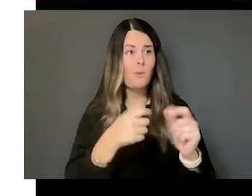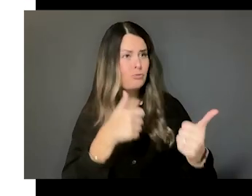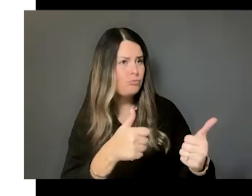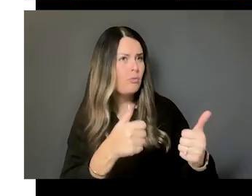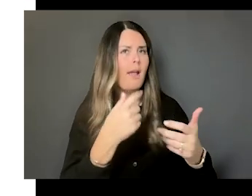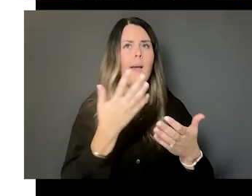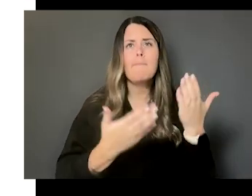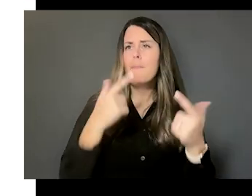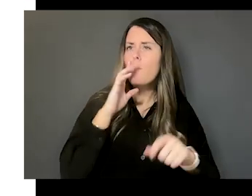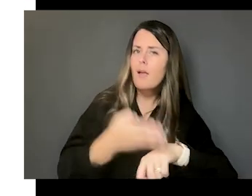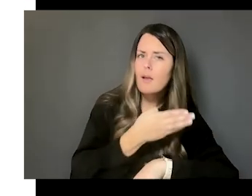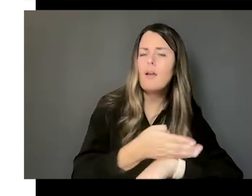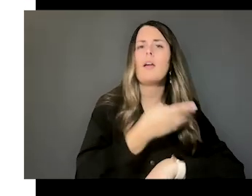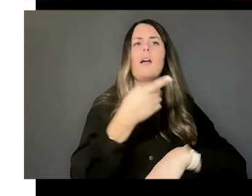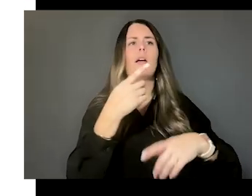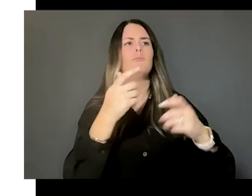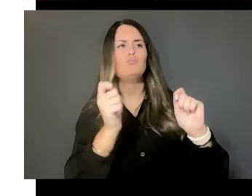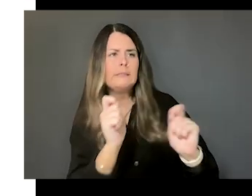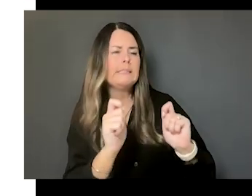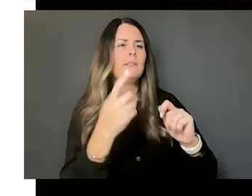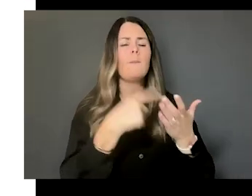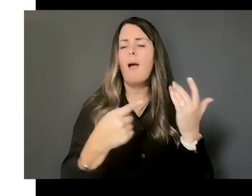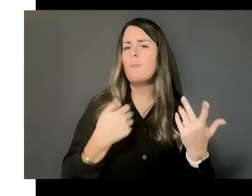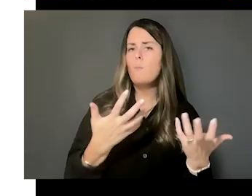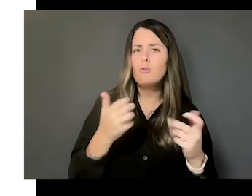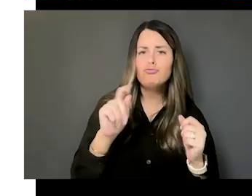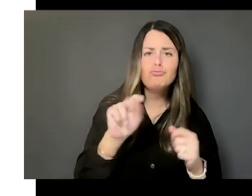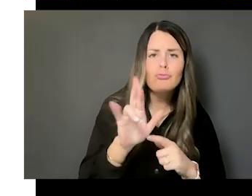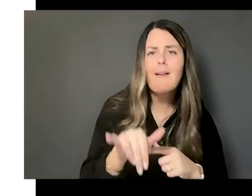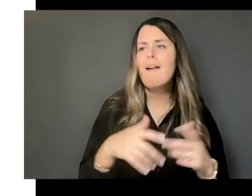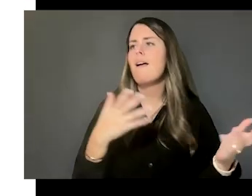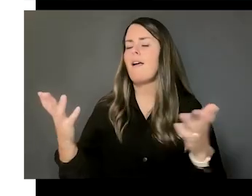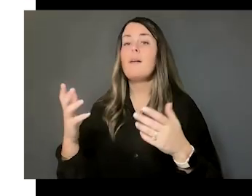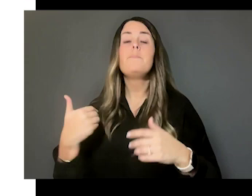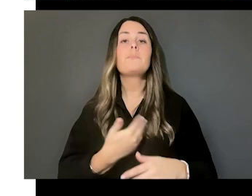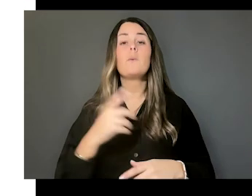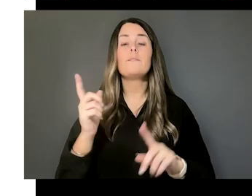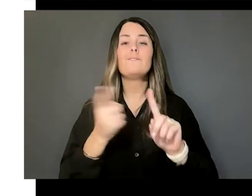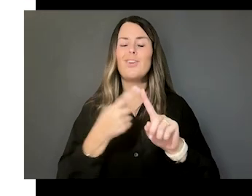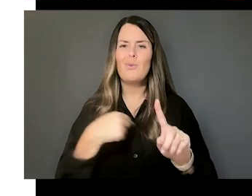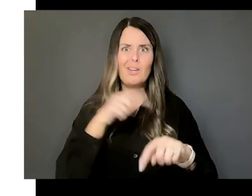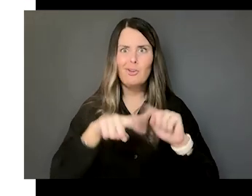what might we want to tweak, what do we want to try and, our first, we couldn't believe the difference